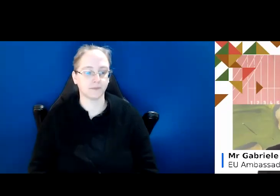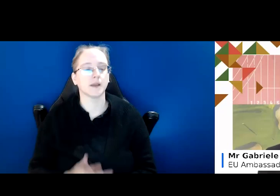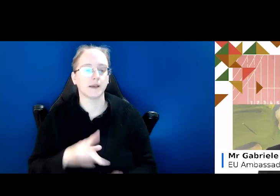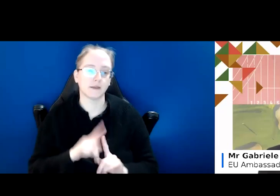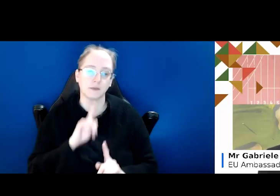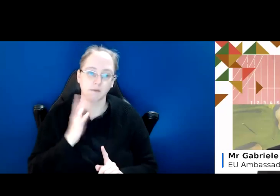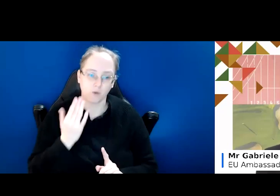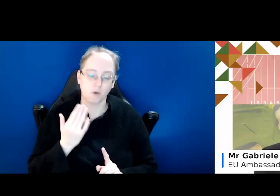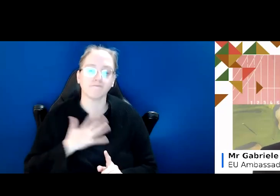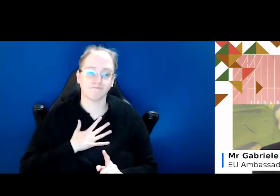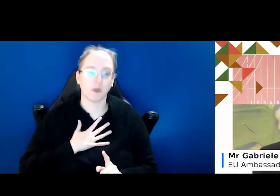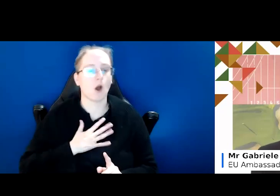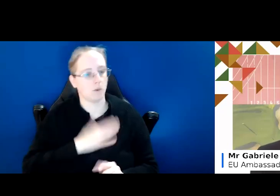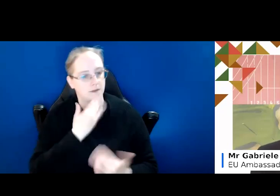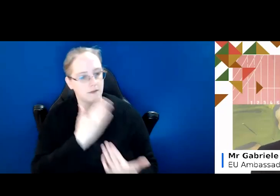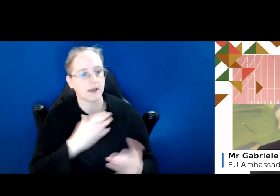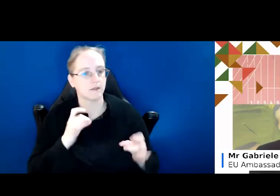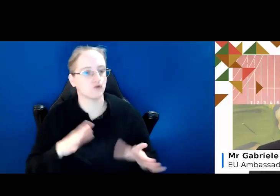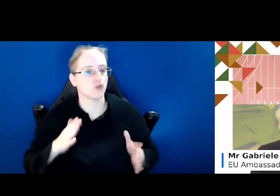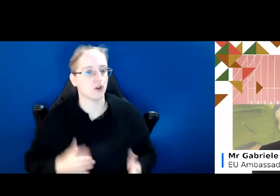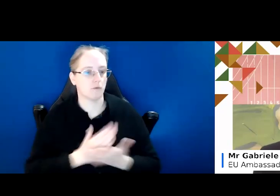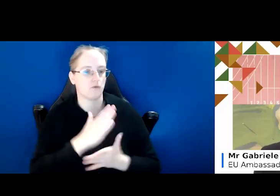like to thank the French Human Rights Commission for organizing this event